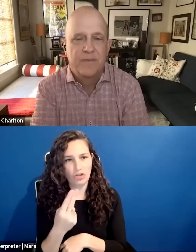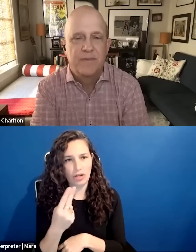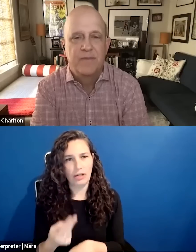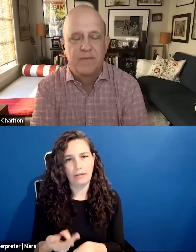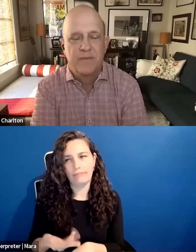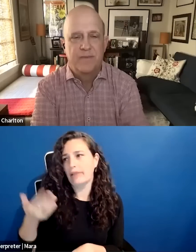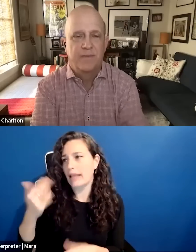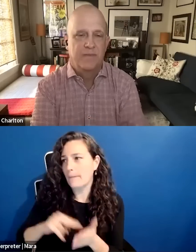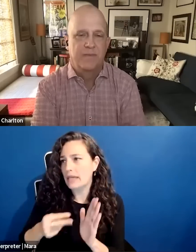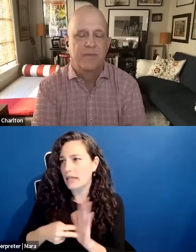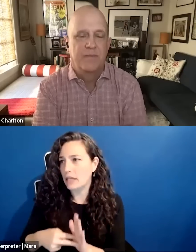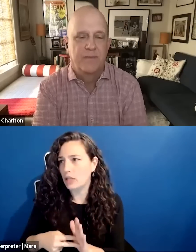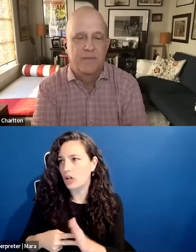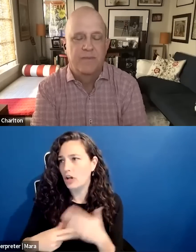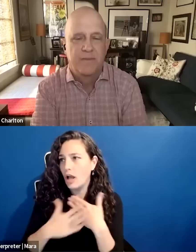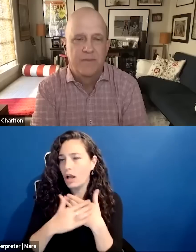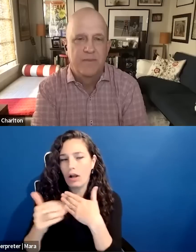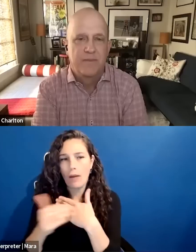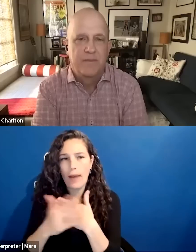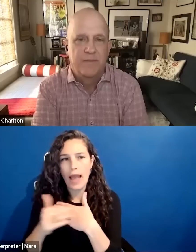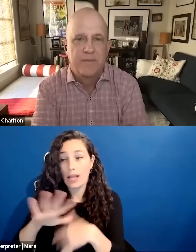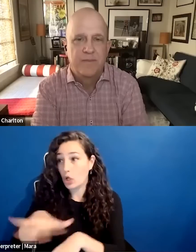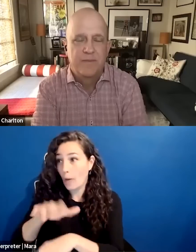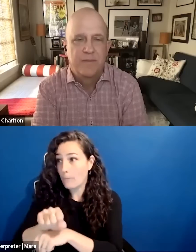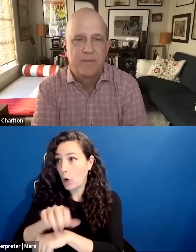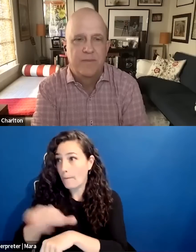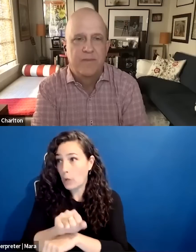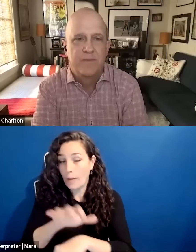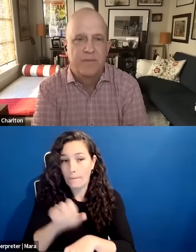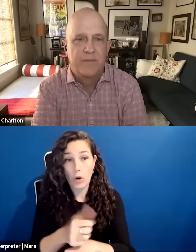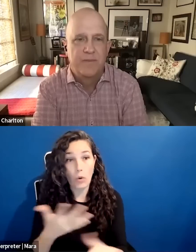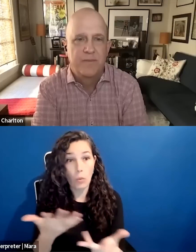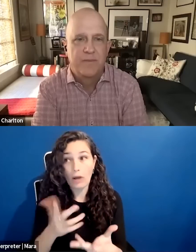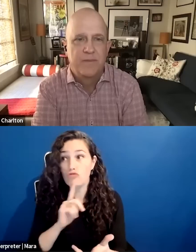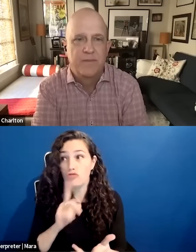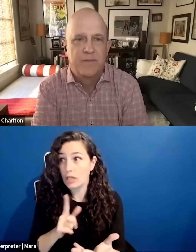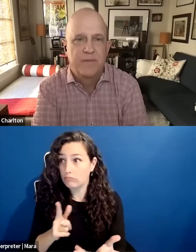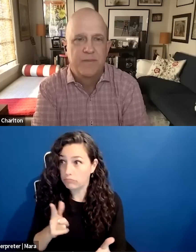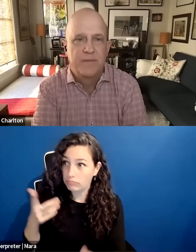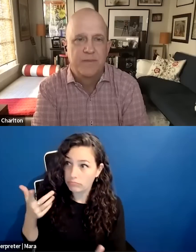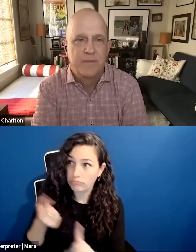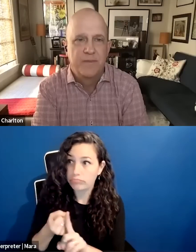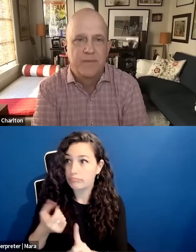like what have you booked and what seems to really land. So that's circle one.